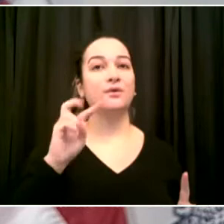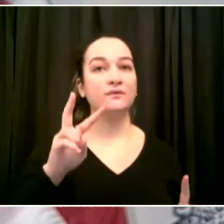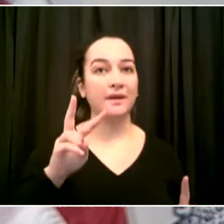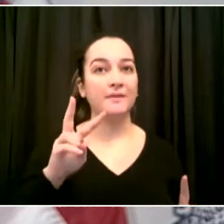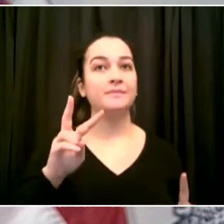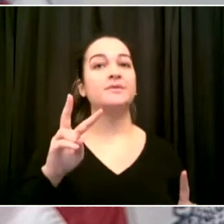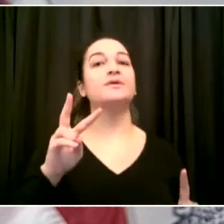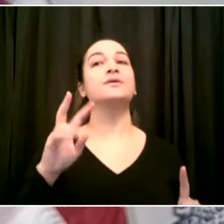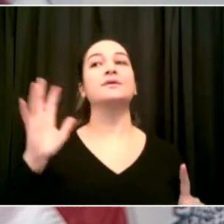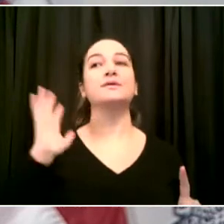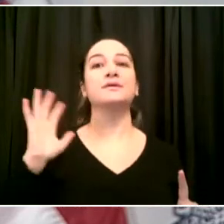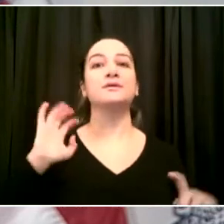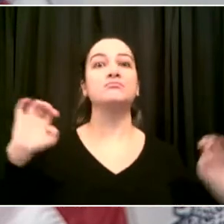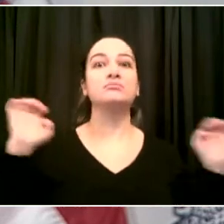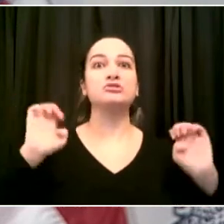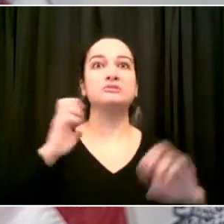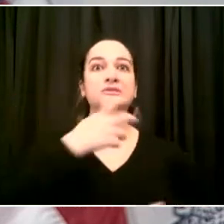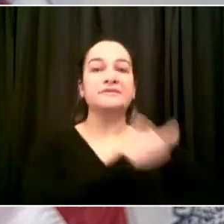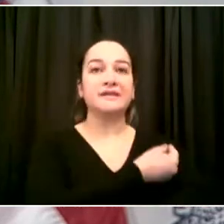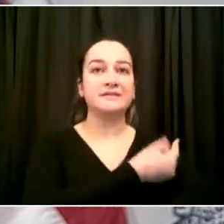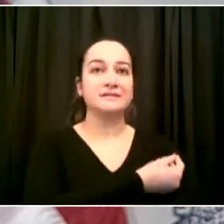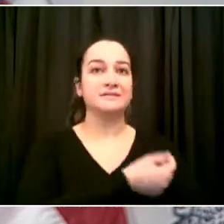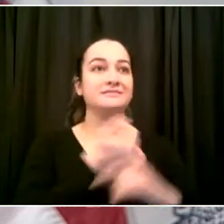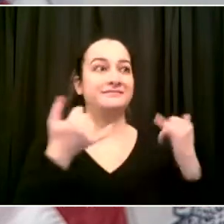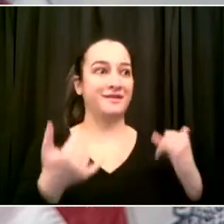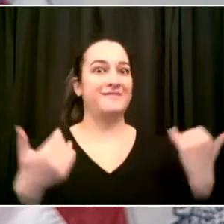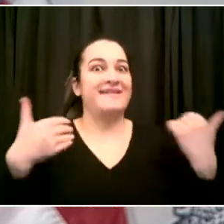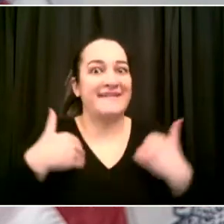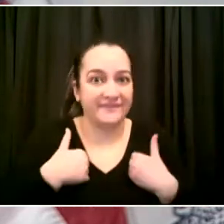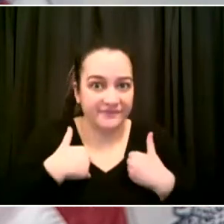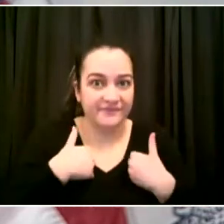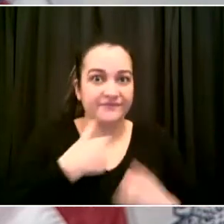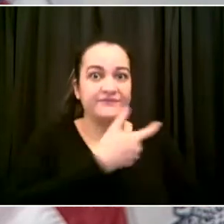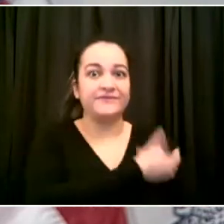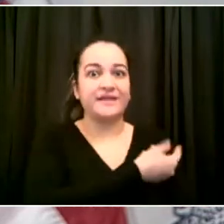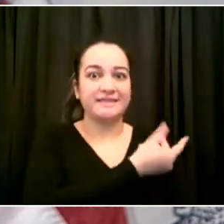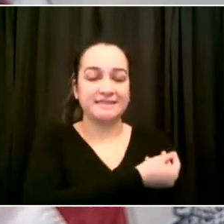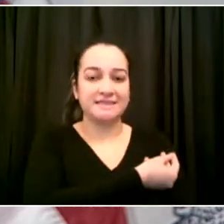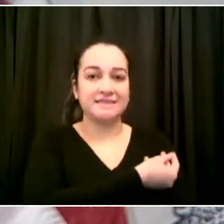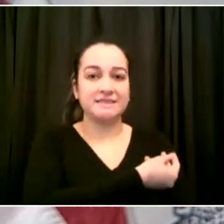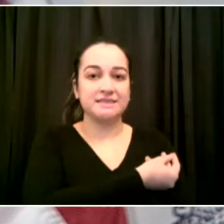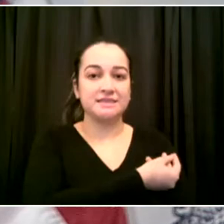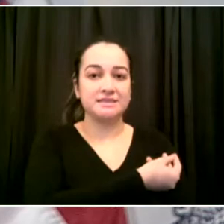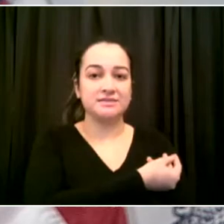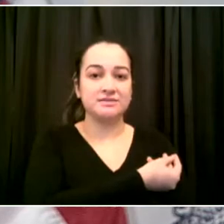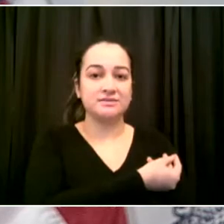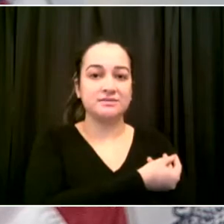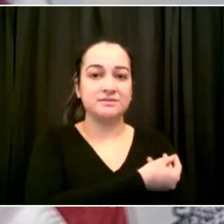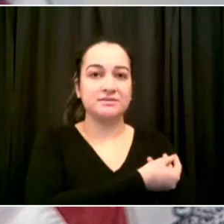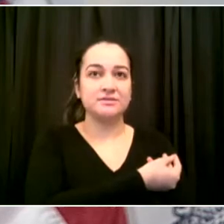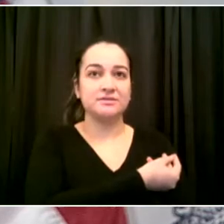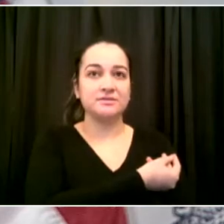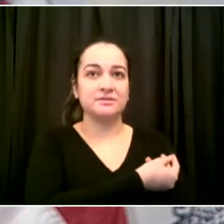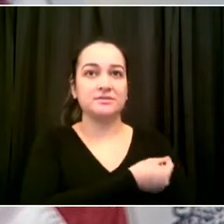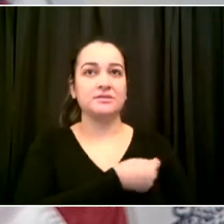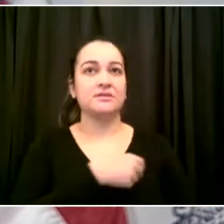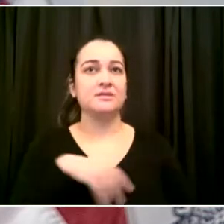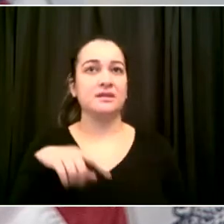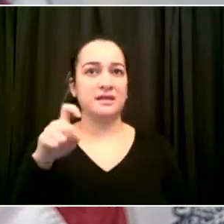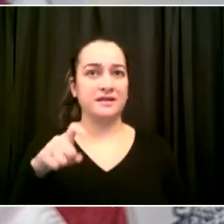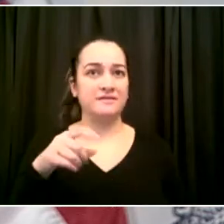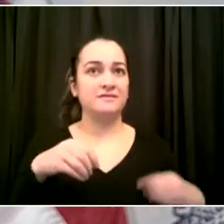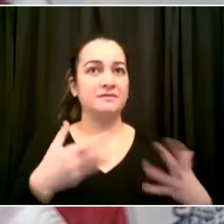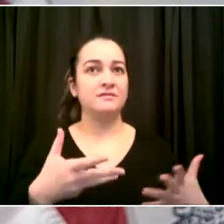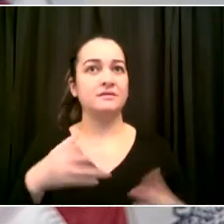MR. THAN HAVE